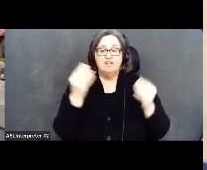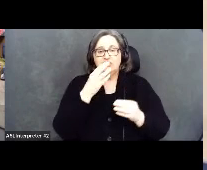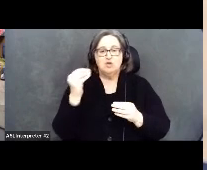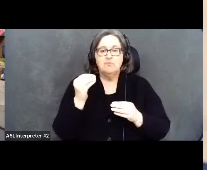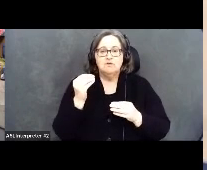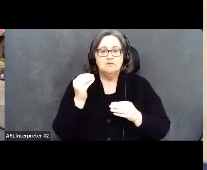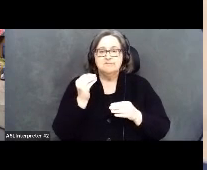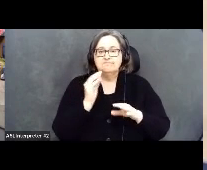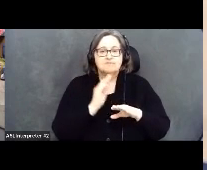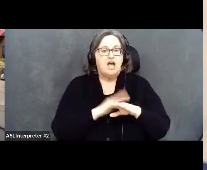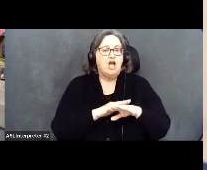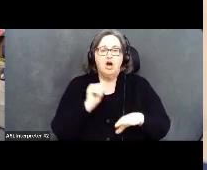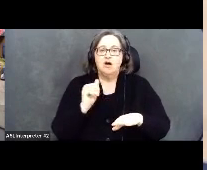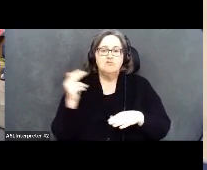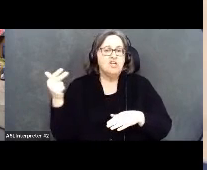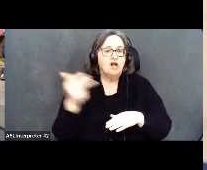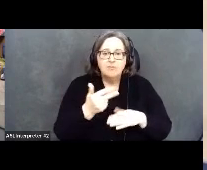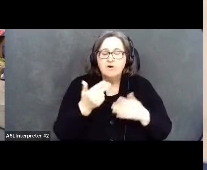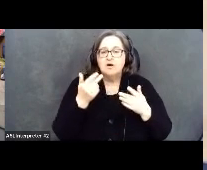call to come. When he has seizures, he turns blue